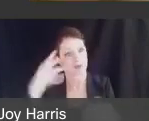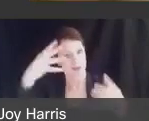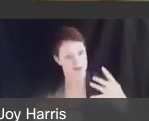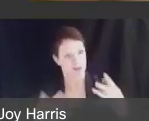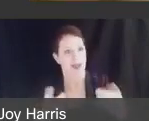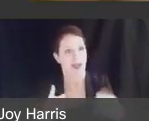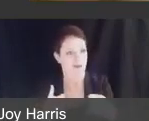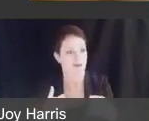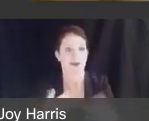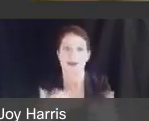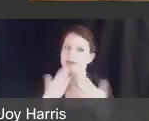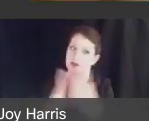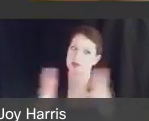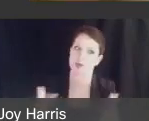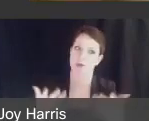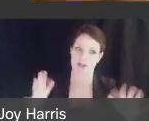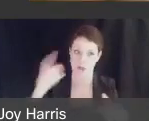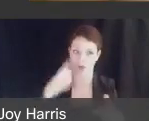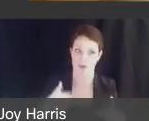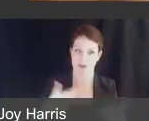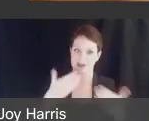[Reporter] Thank you very much, that's all I have. [Commissioner Arkoosh] Okay.